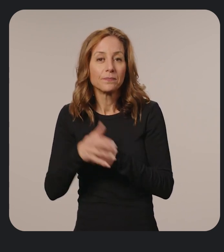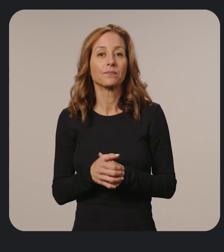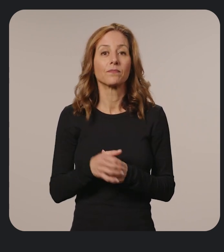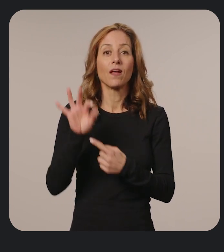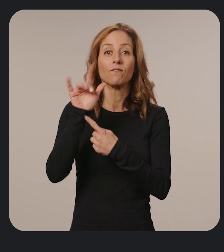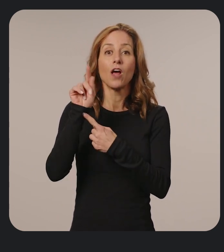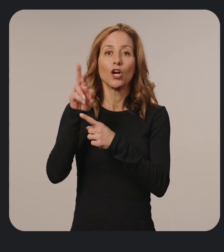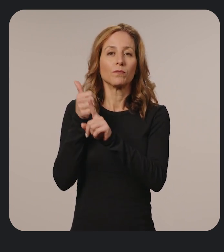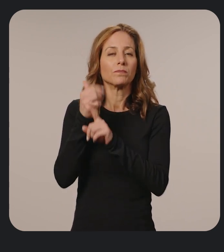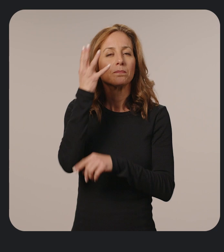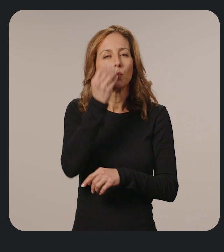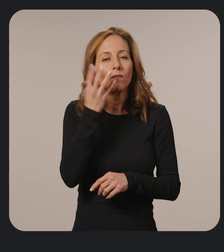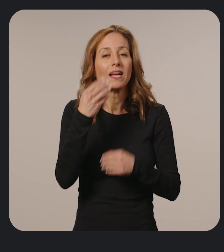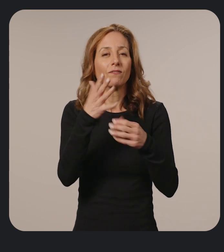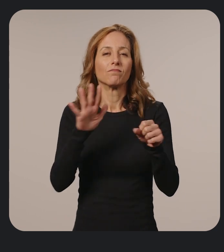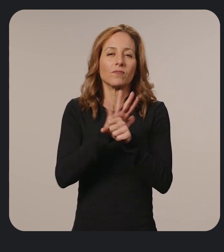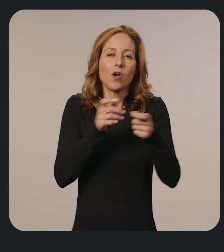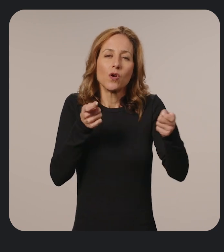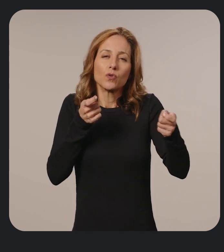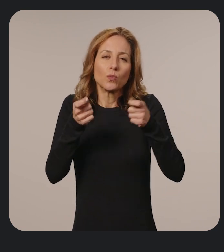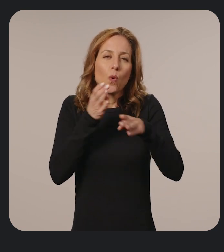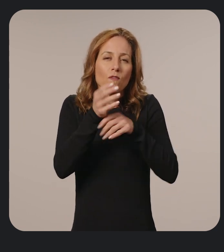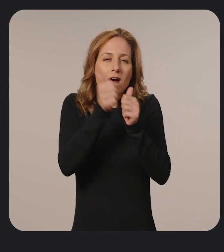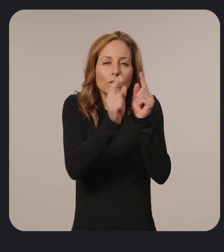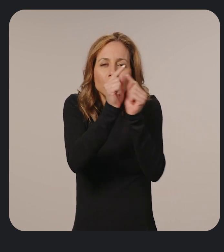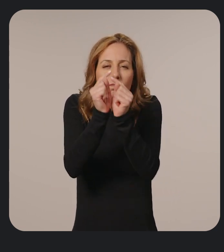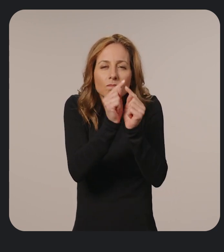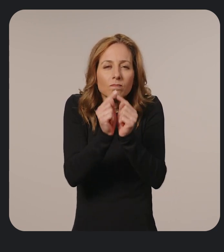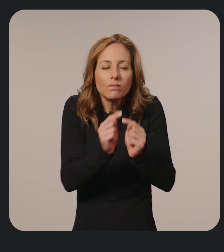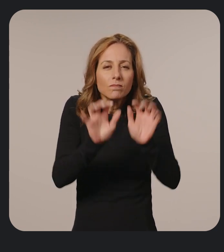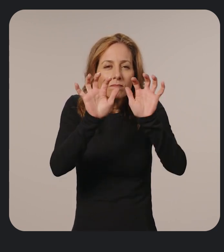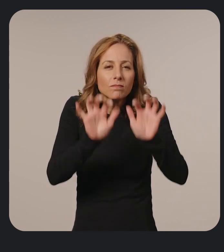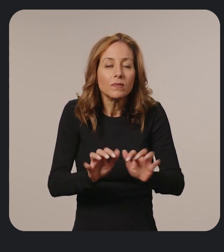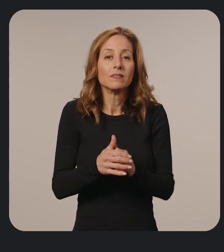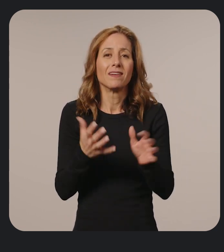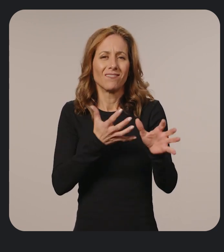Flutter is beautiful, giving you complete control over every pixel on the screen.